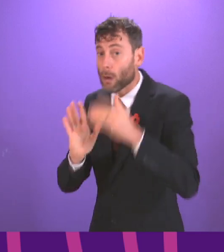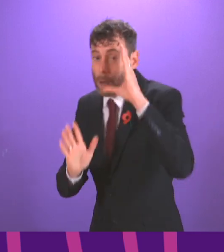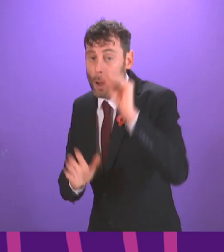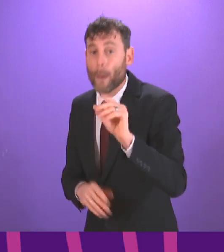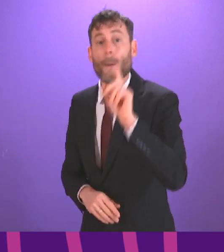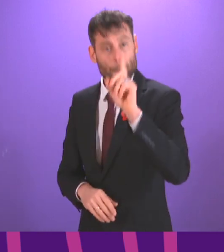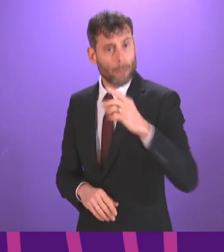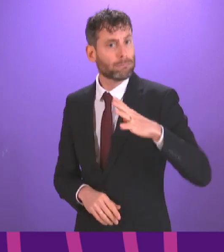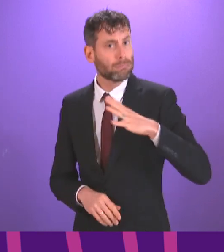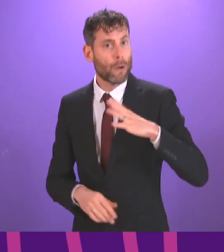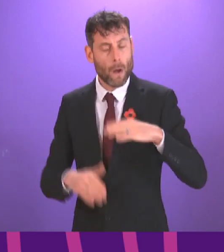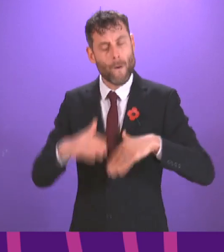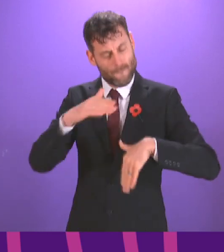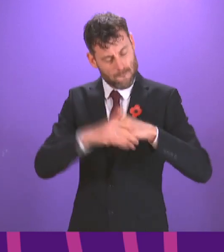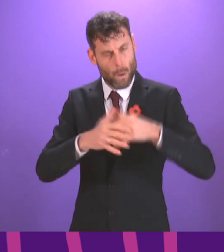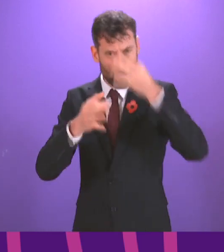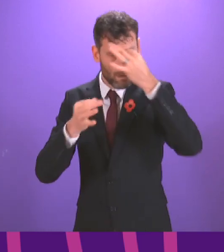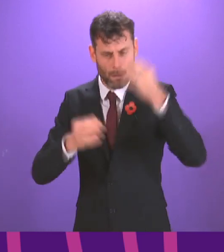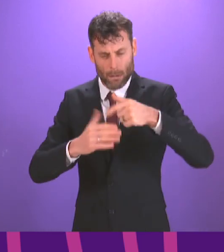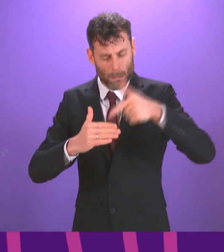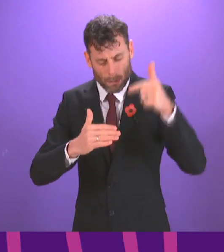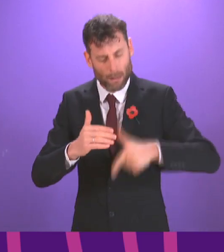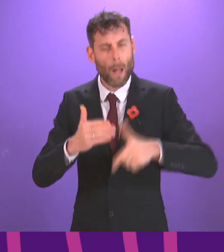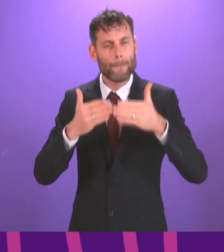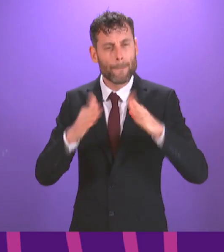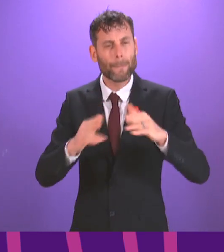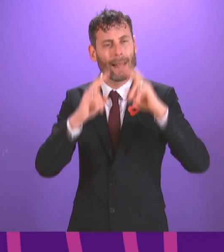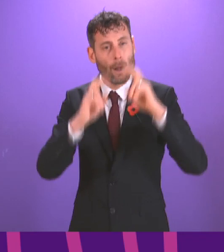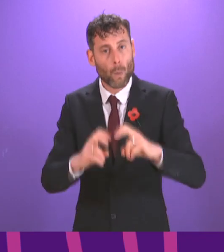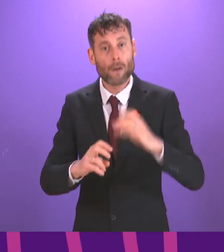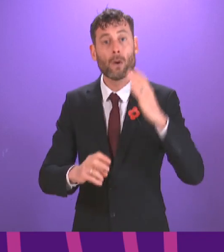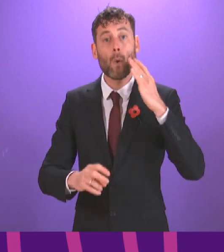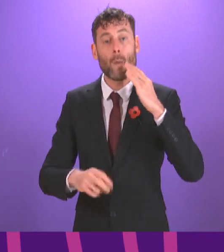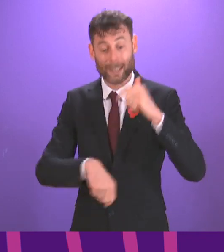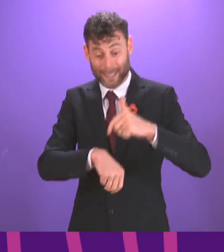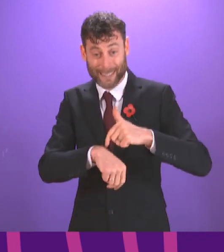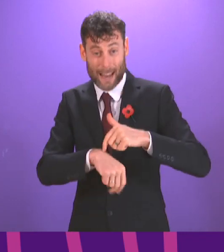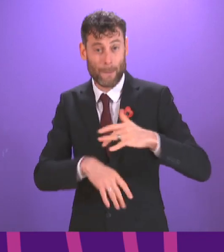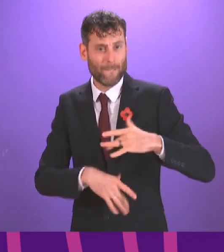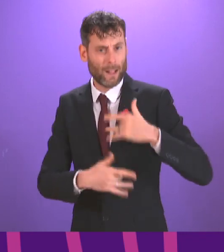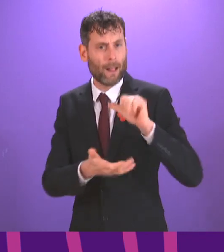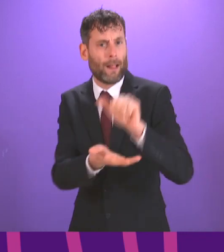be a full public inquiry when the time for that is right, once we have got the country through the next stage of the Covid pandemic.